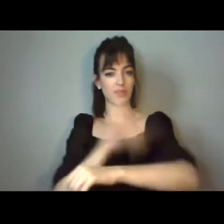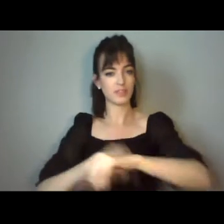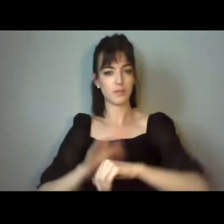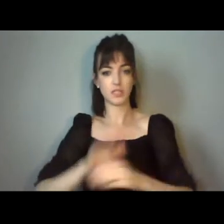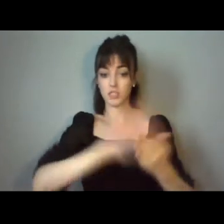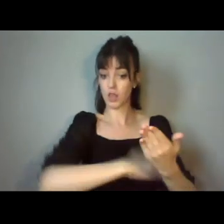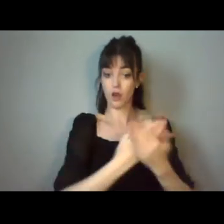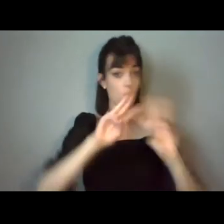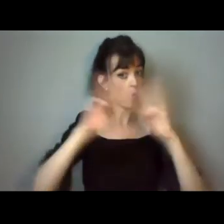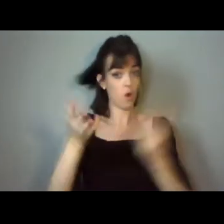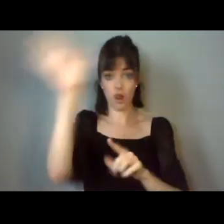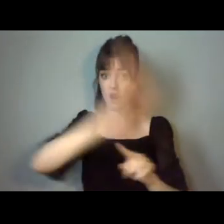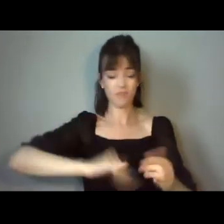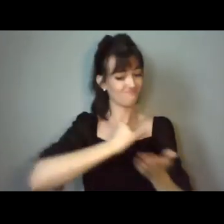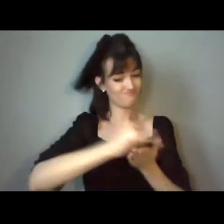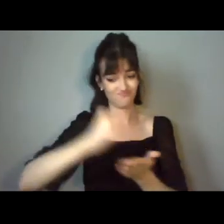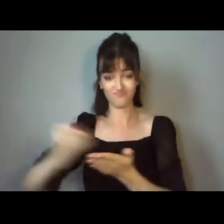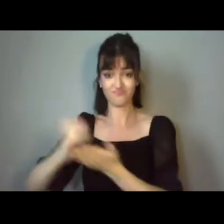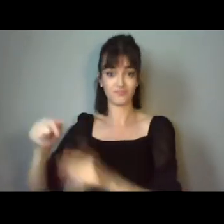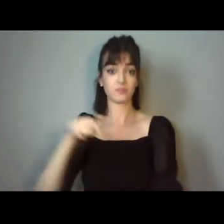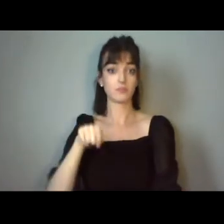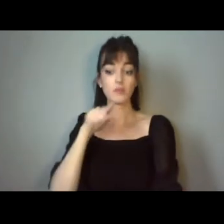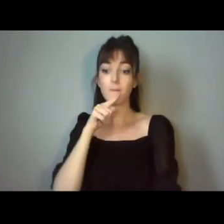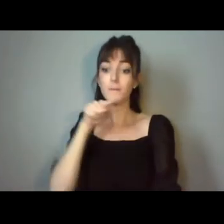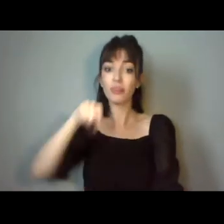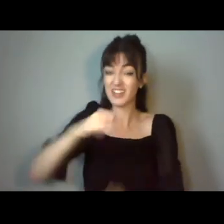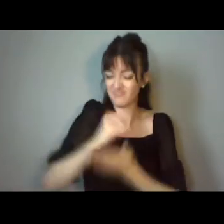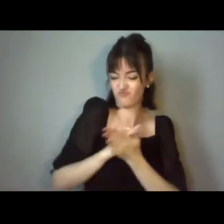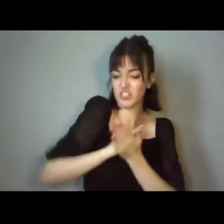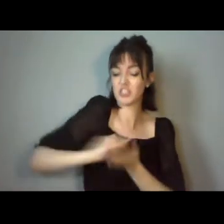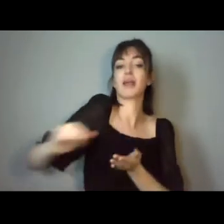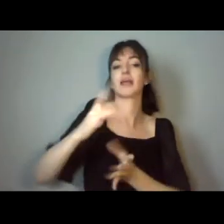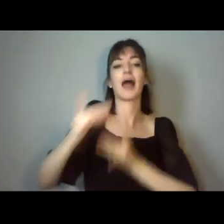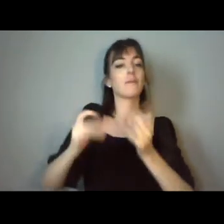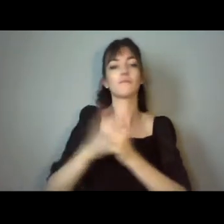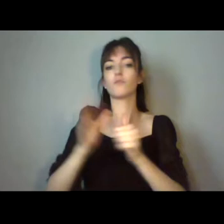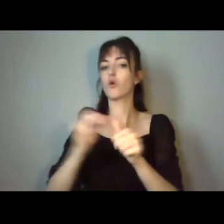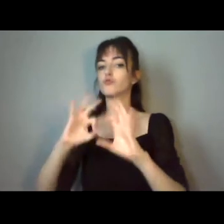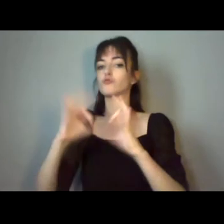but this denial has also been applied to other groups, particularly women and ethnic minorities.